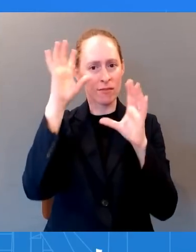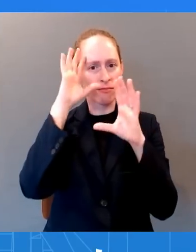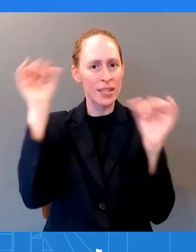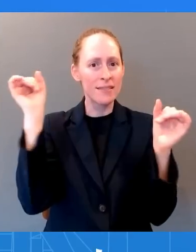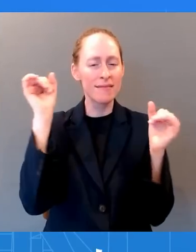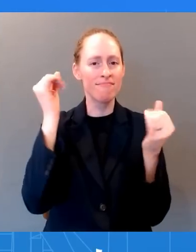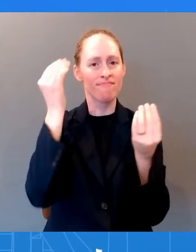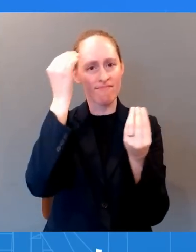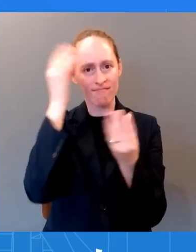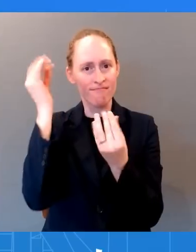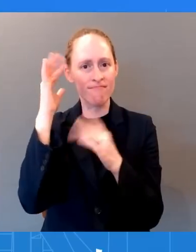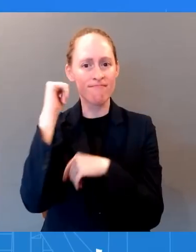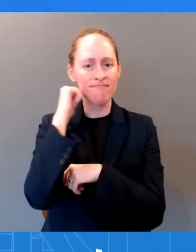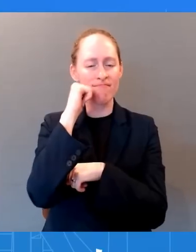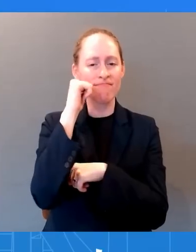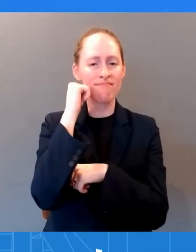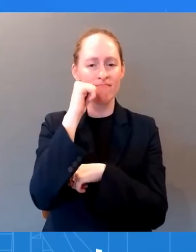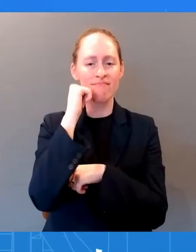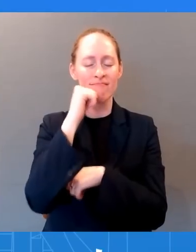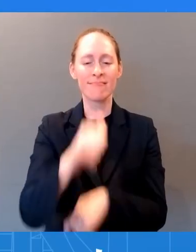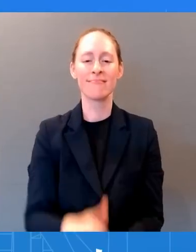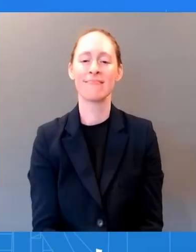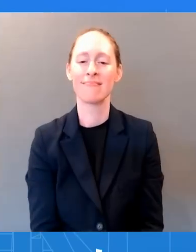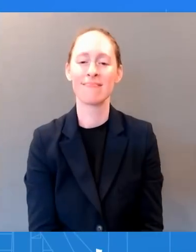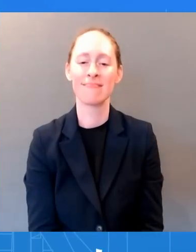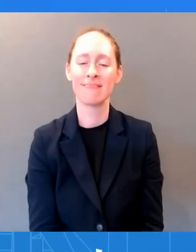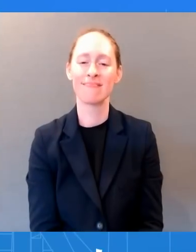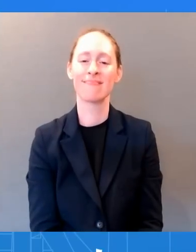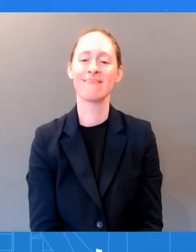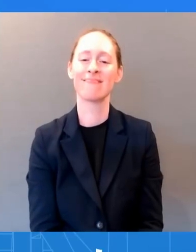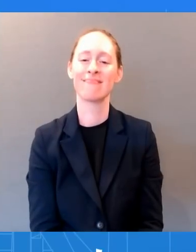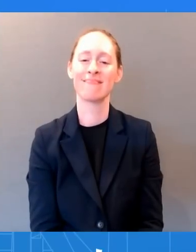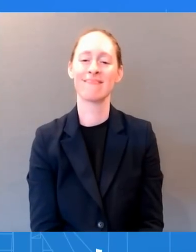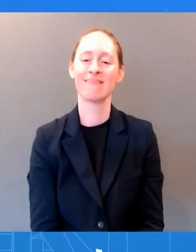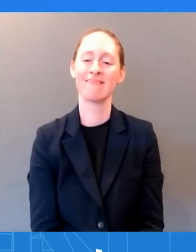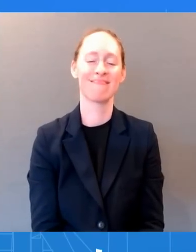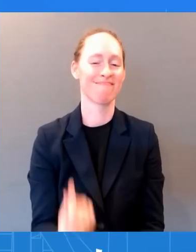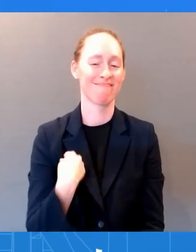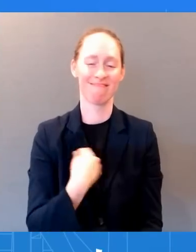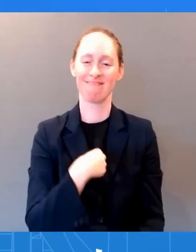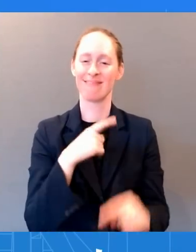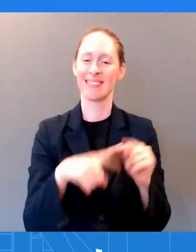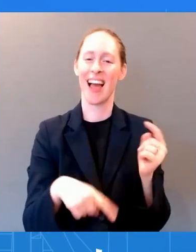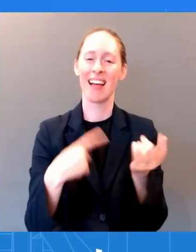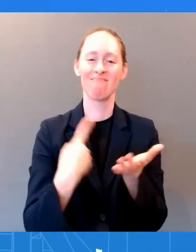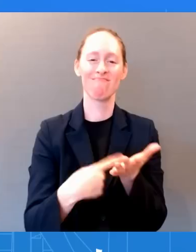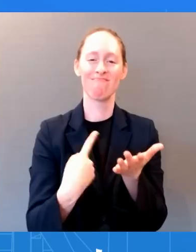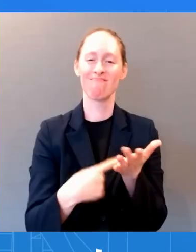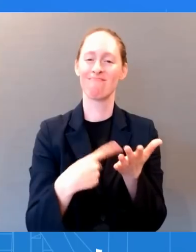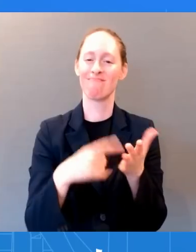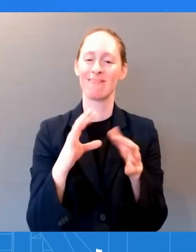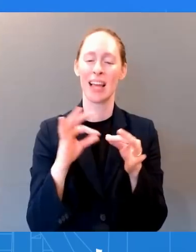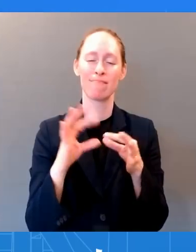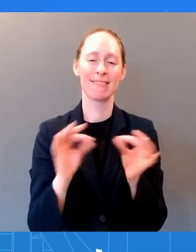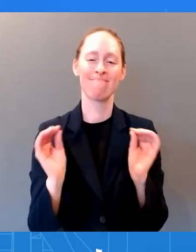So it is not even something that we can speak to. That's what I'm -- I'm spea- -- I'm talking about. Go ahead. The Press: So, Karine, you're saying he hasn't been briefed so far,